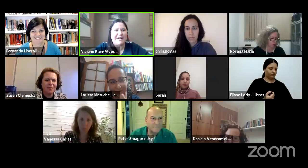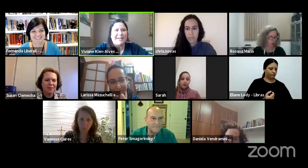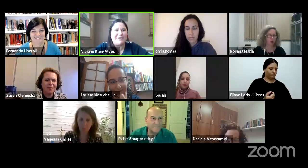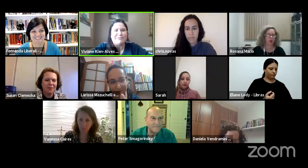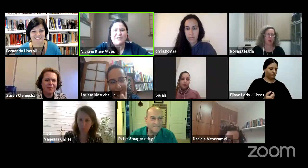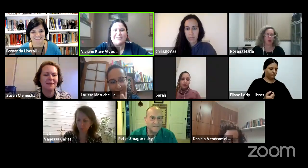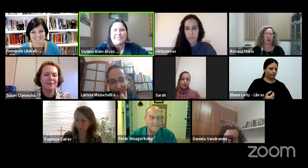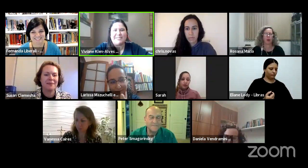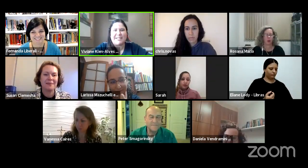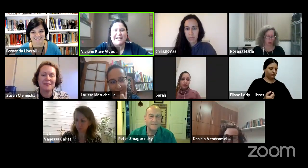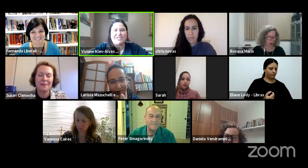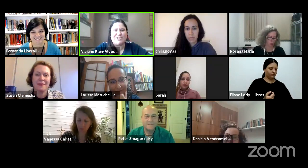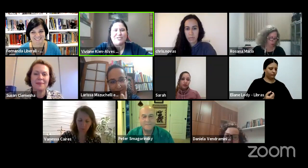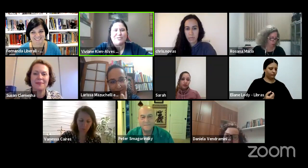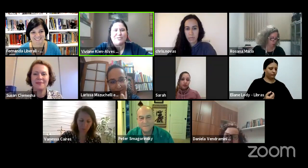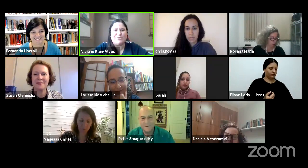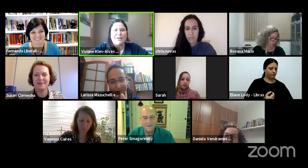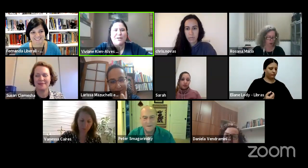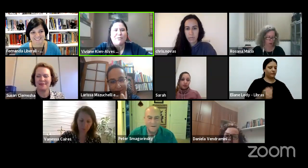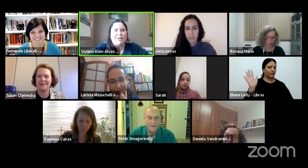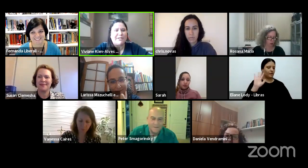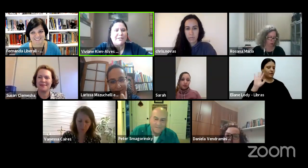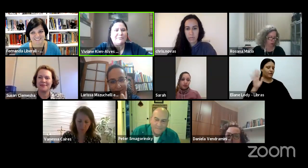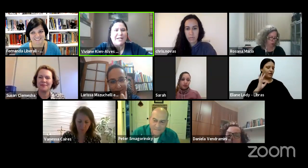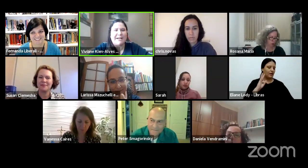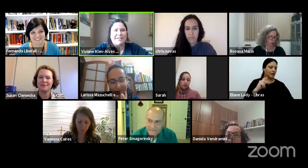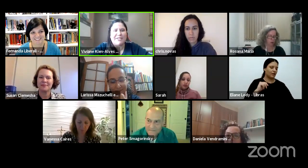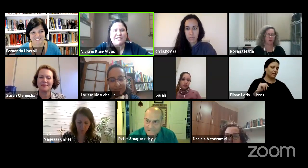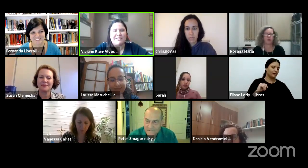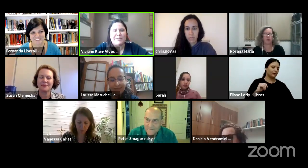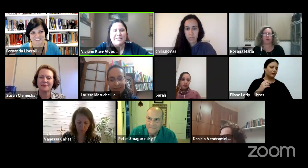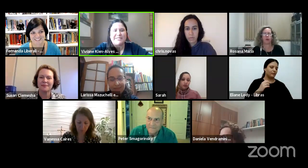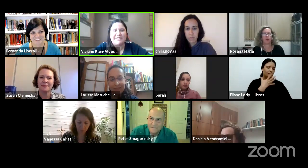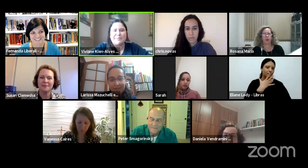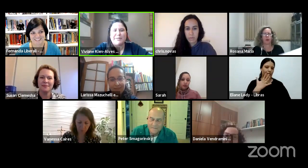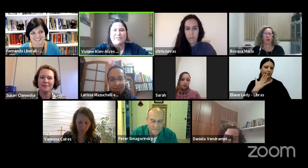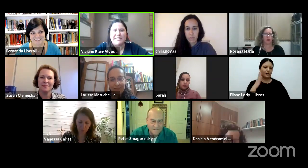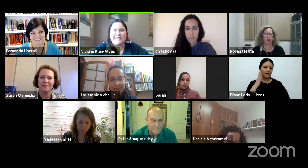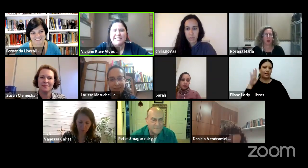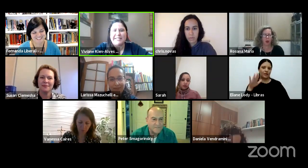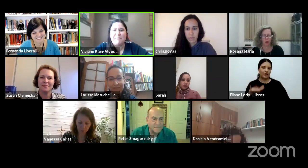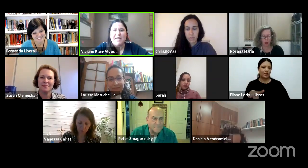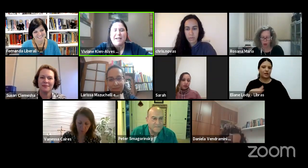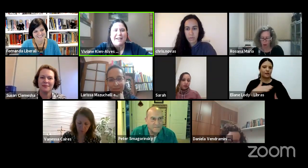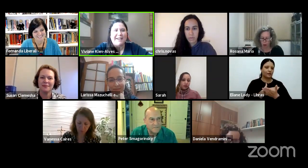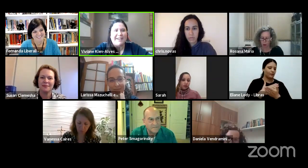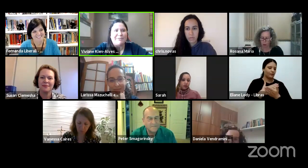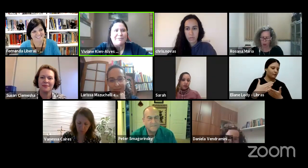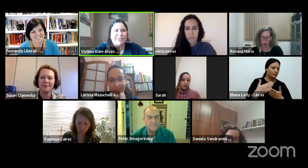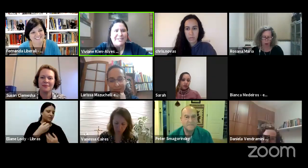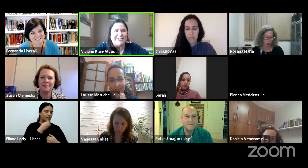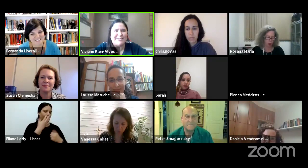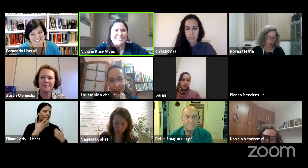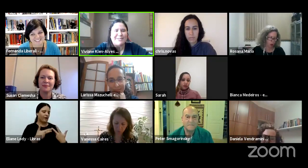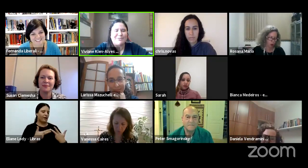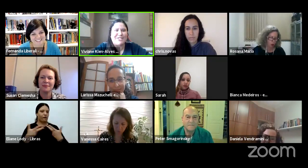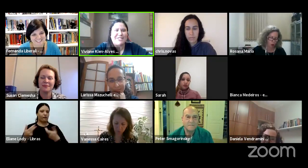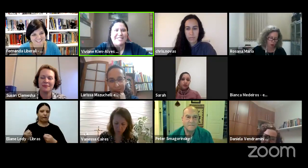Hi everybody. Good Good afternoon. First Good afternoon. First out like two Good afternoon. First I'd like me Dr Peter is my dream